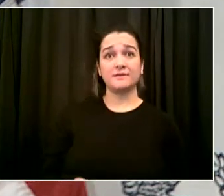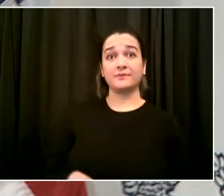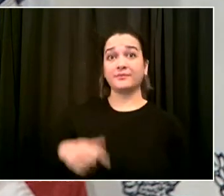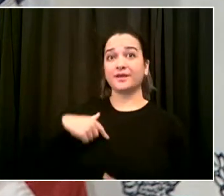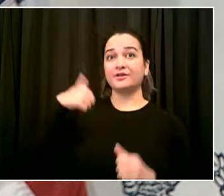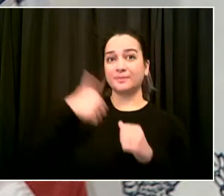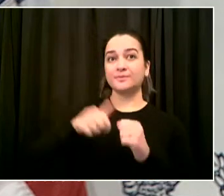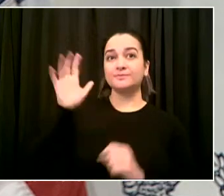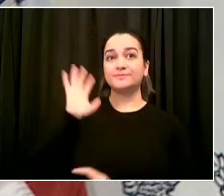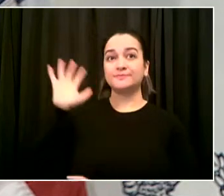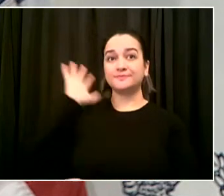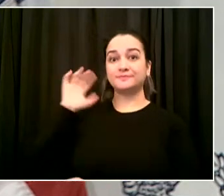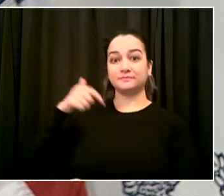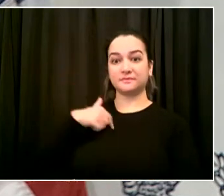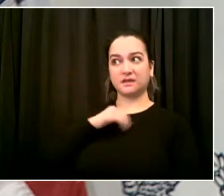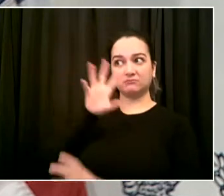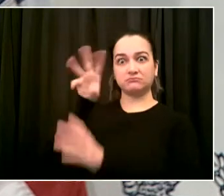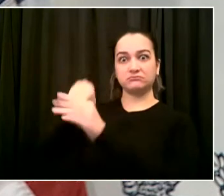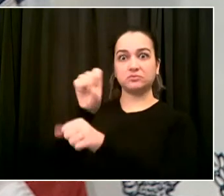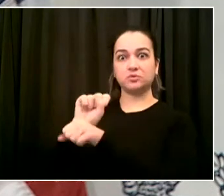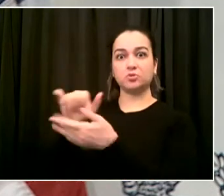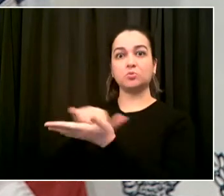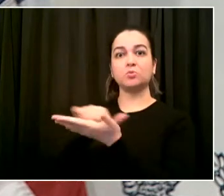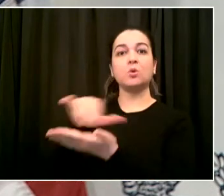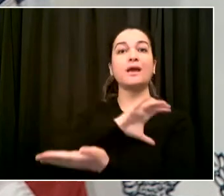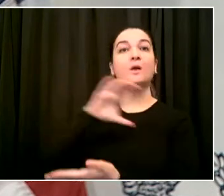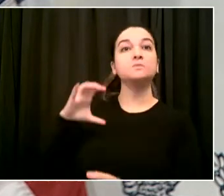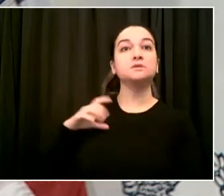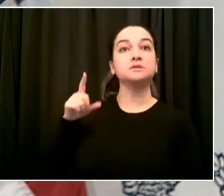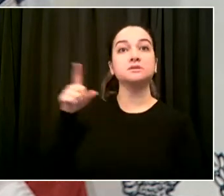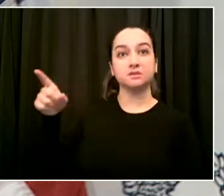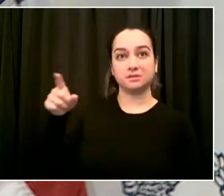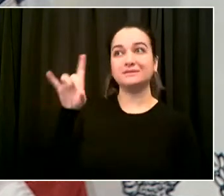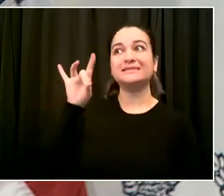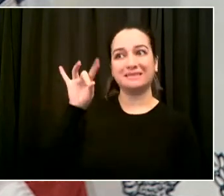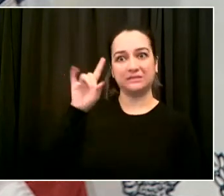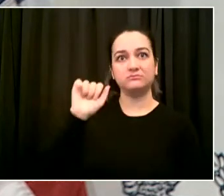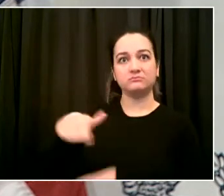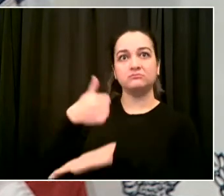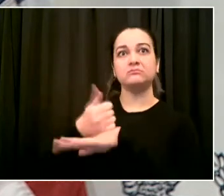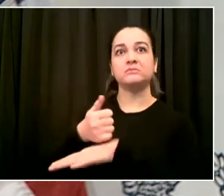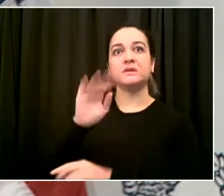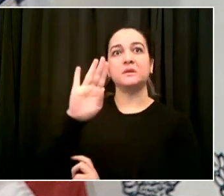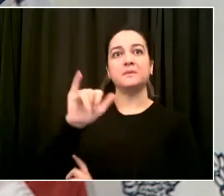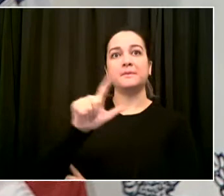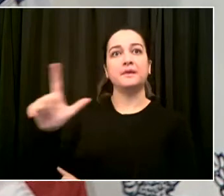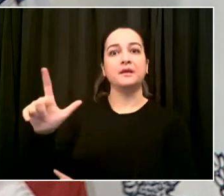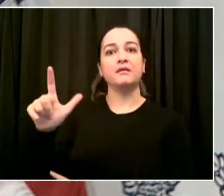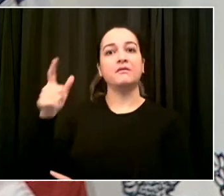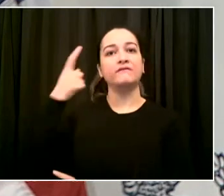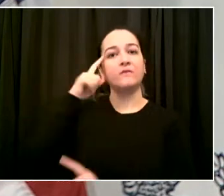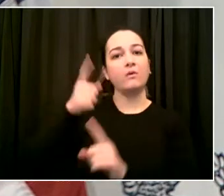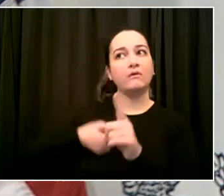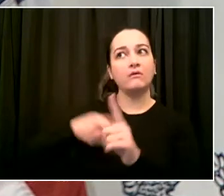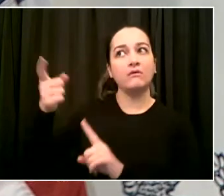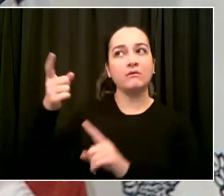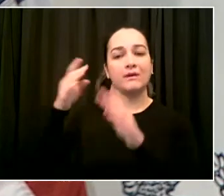SSPAED LEGISLATION AND I SPONSORED IT DISCRIMINATION FOR PEOPLE BASED